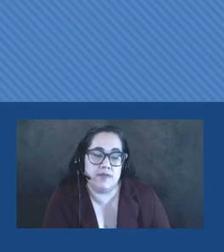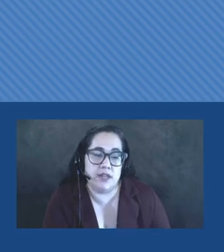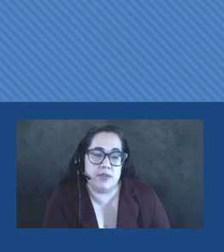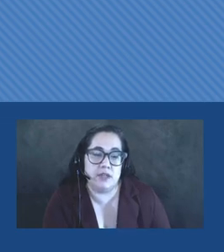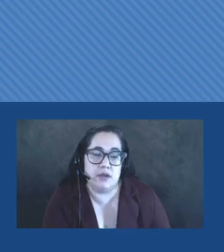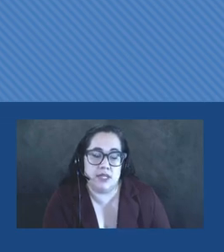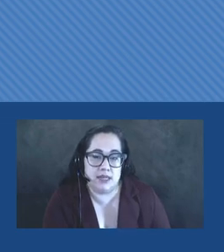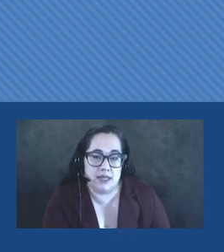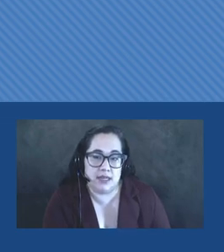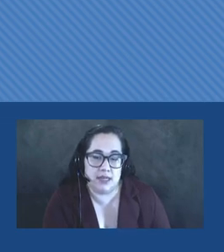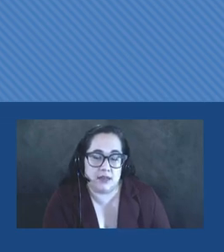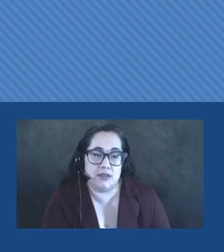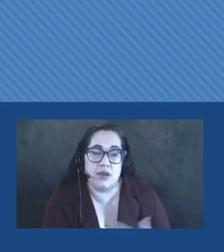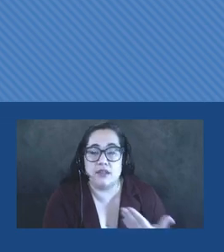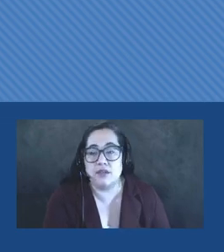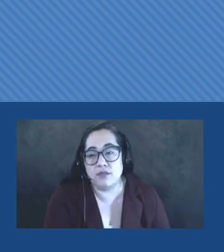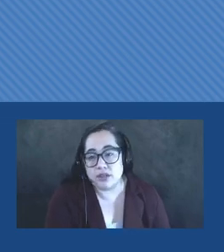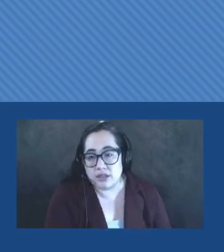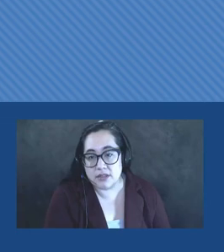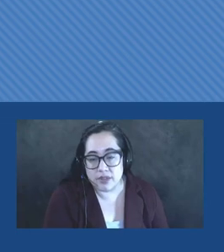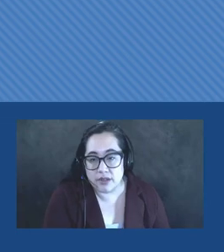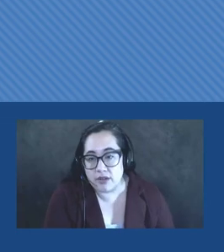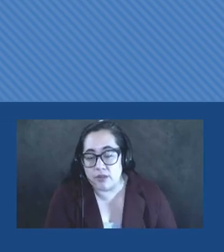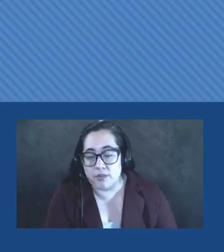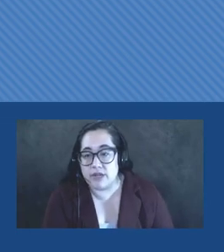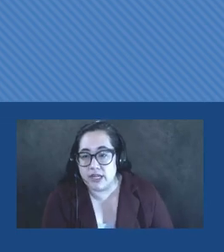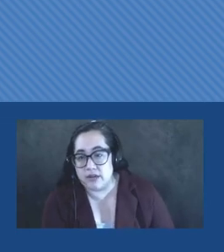develop a note taking technique. So as you're watching this video I hope that you're taking